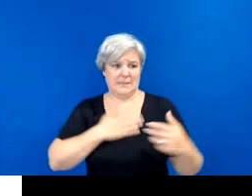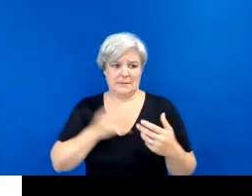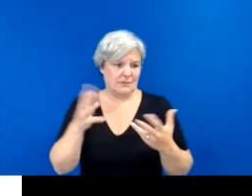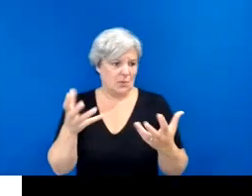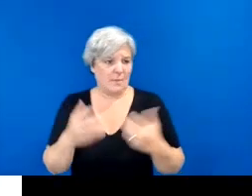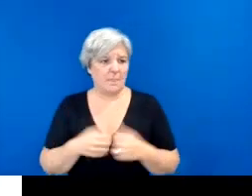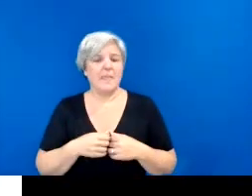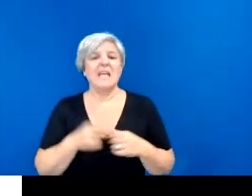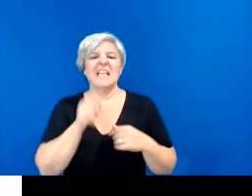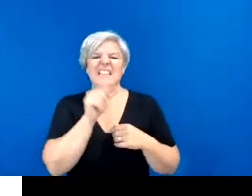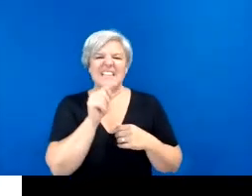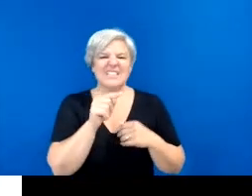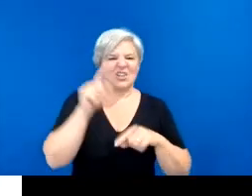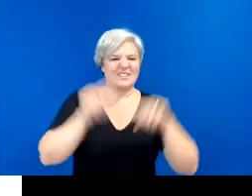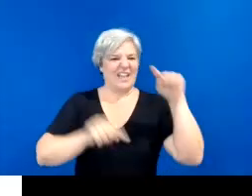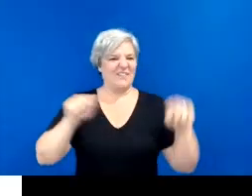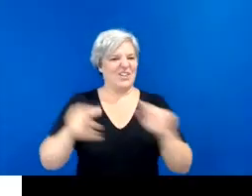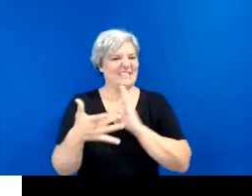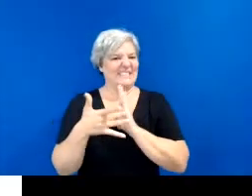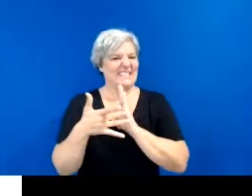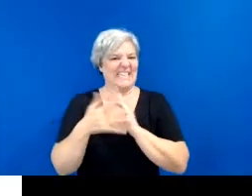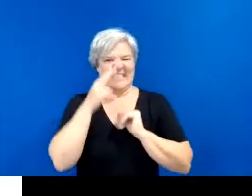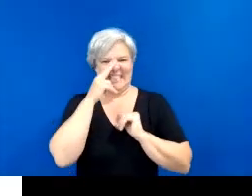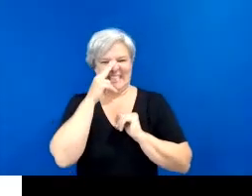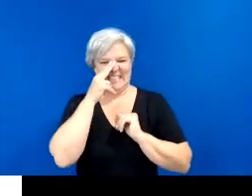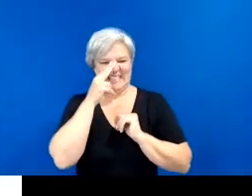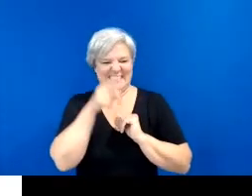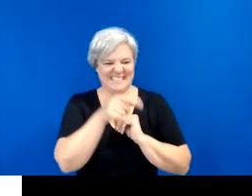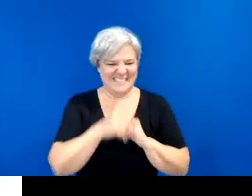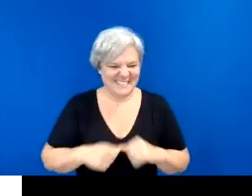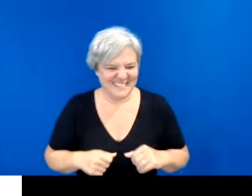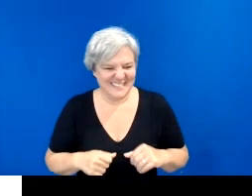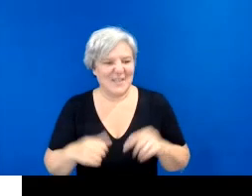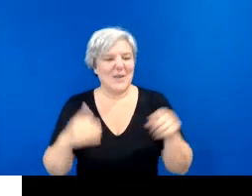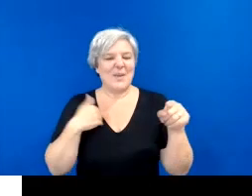Tech Geek is a well-known blog and they have a blog post